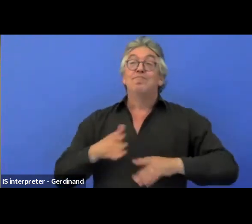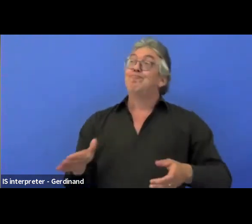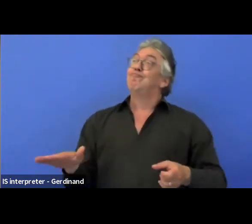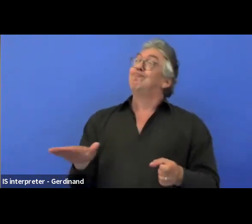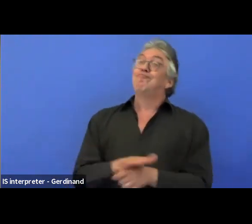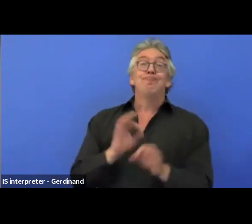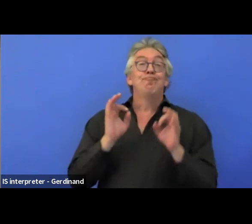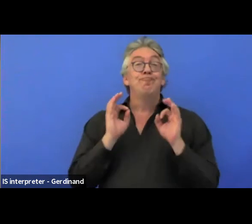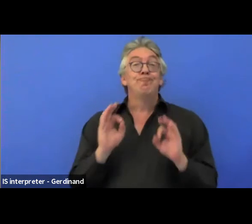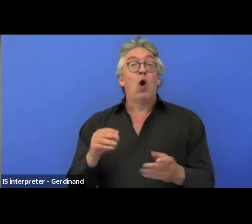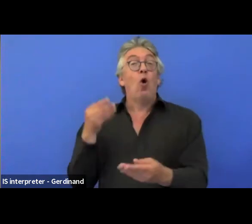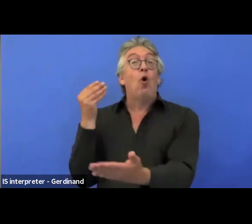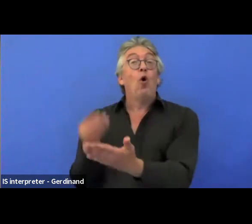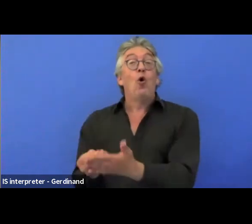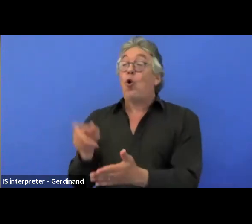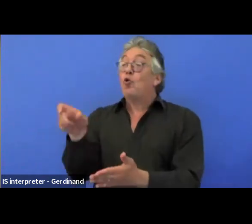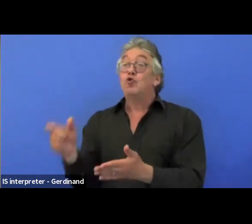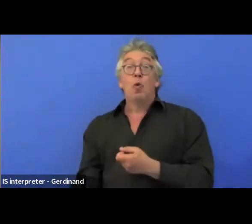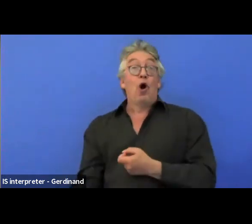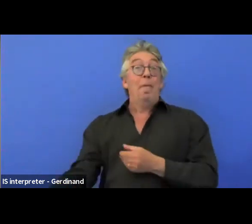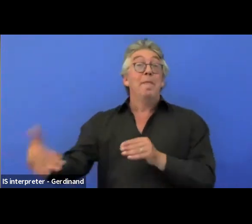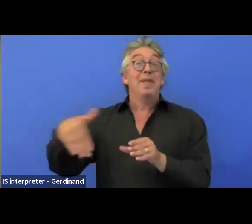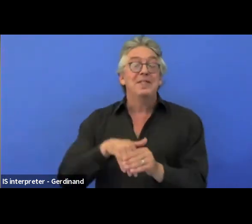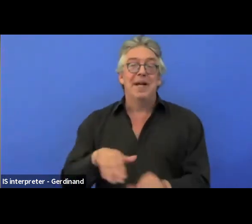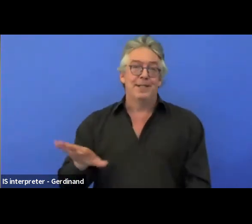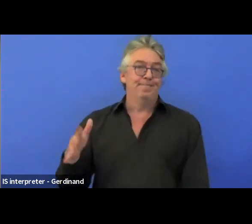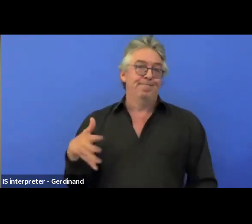I can make an example. The example is about toy safety.